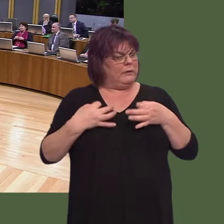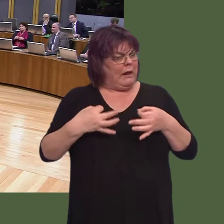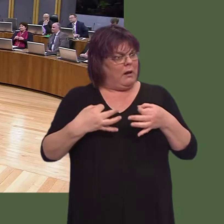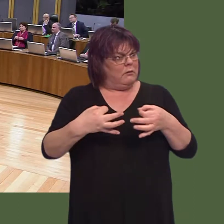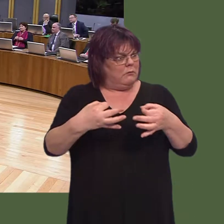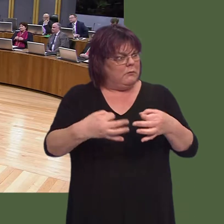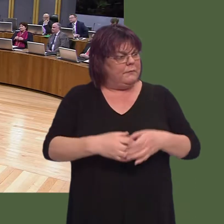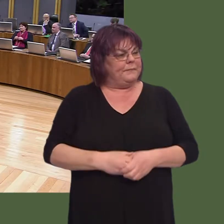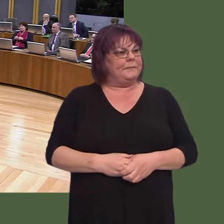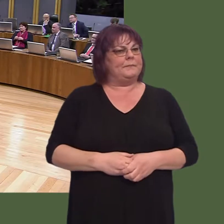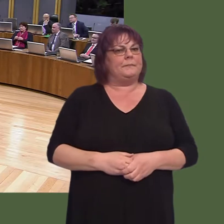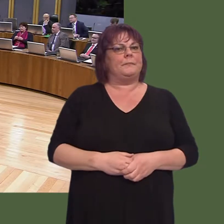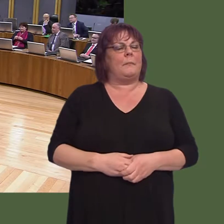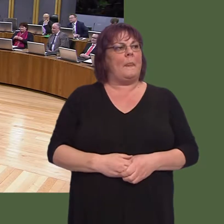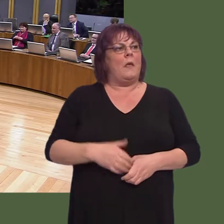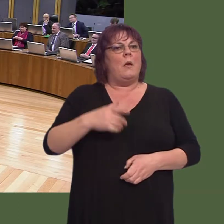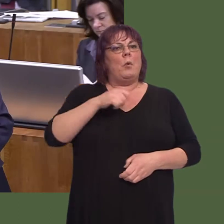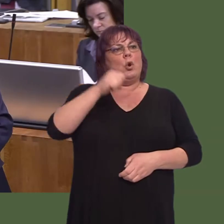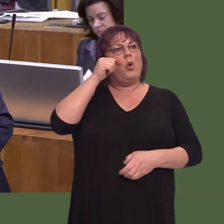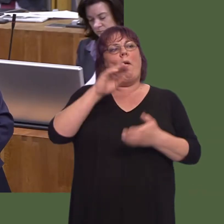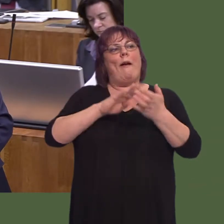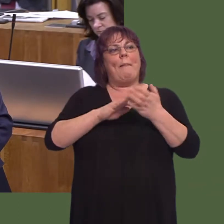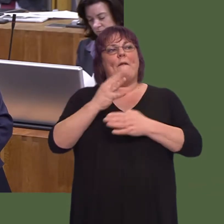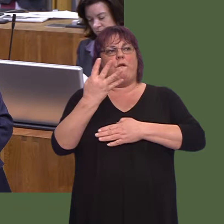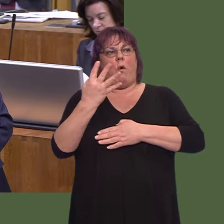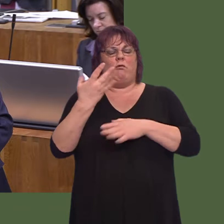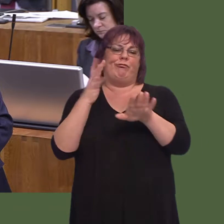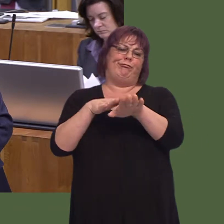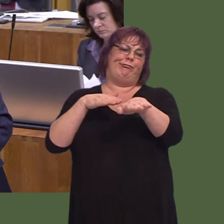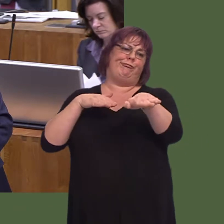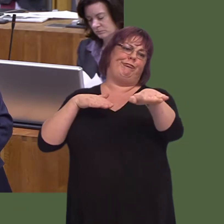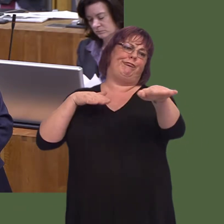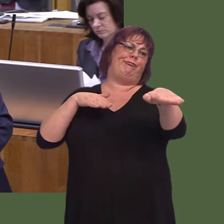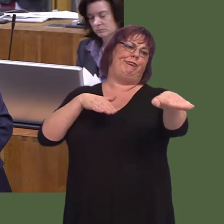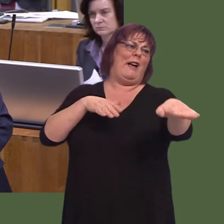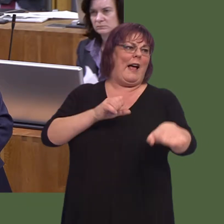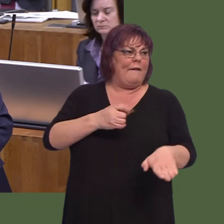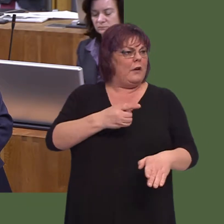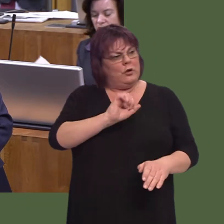But we intend to make sure that the issue of congestion on the M4 is dealt with. I wonder what his party's view is.